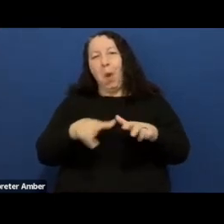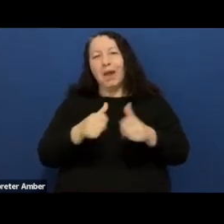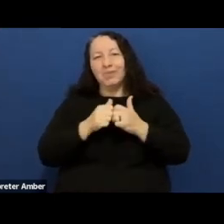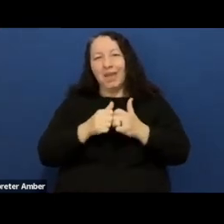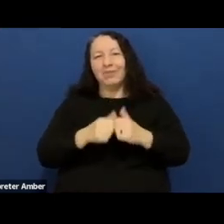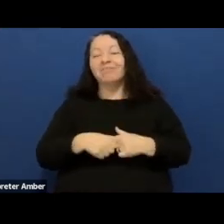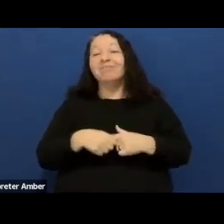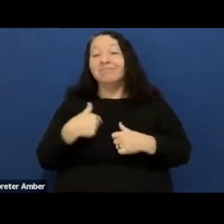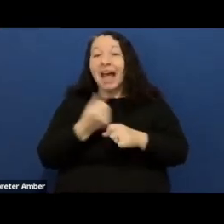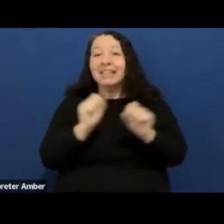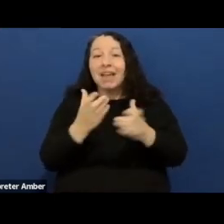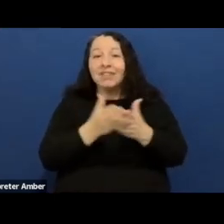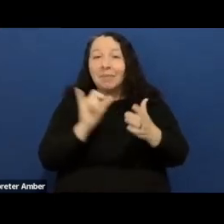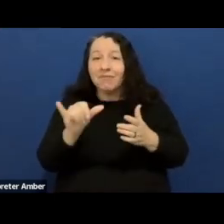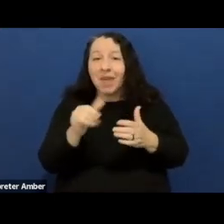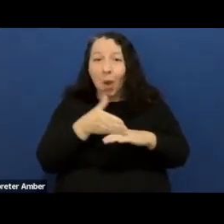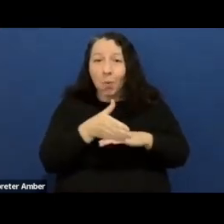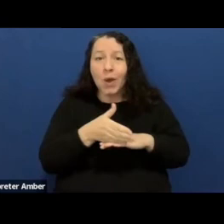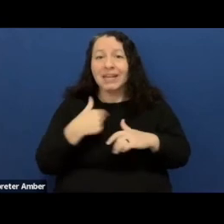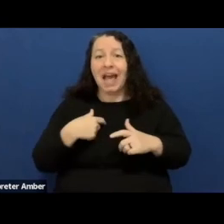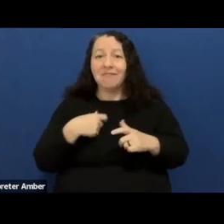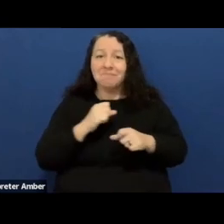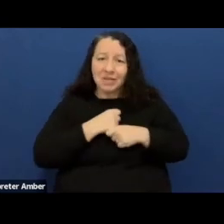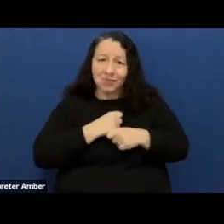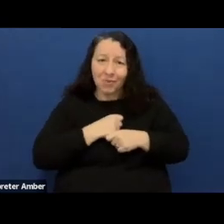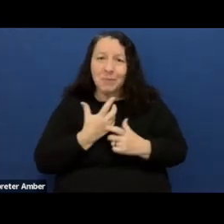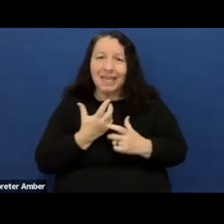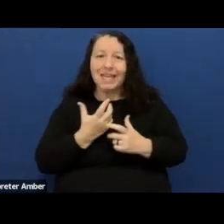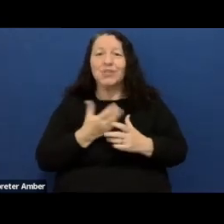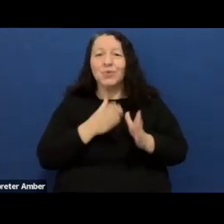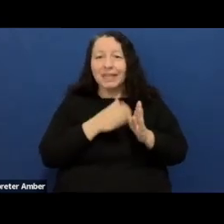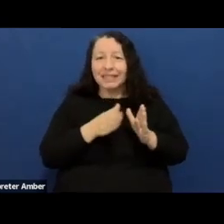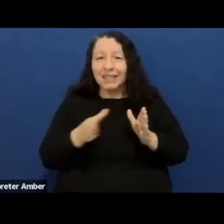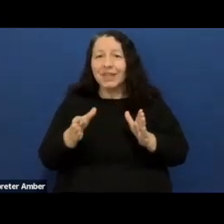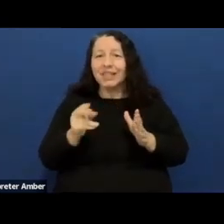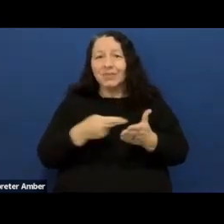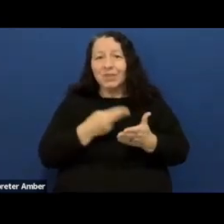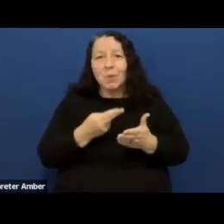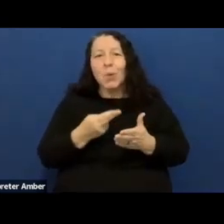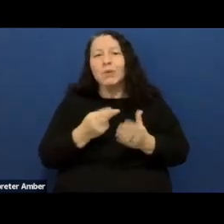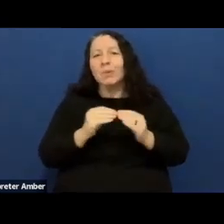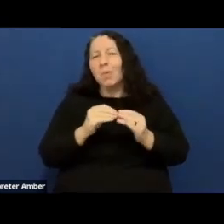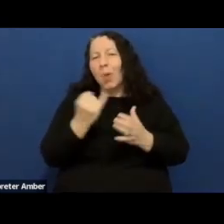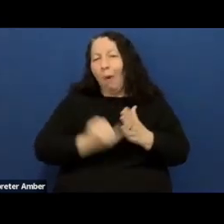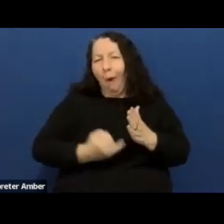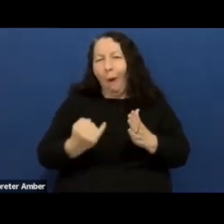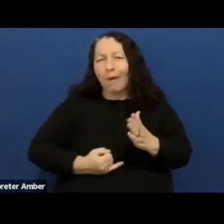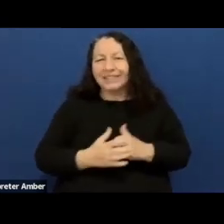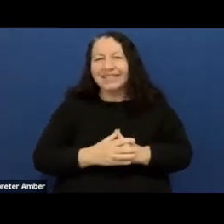I salvaged some of that fallen wood. I’ve been transforming it into a series of spoons